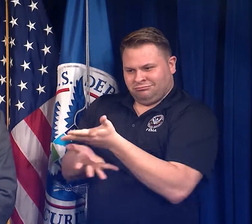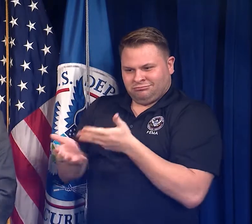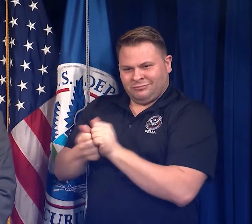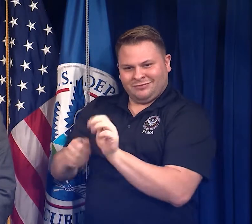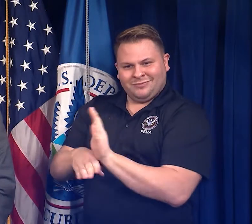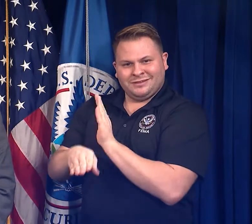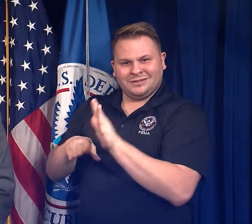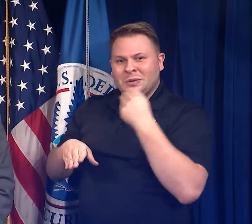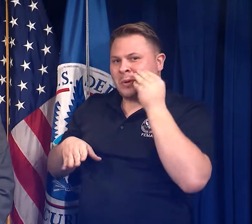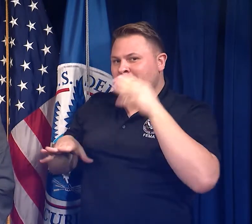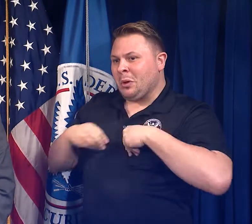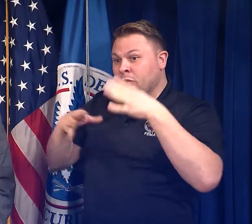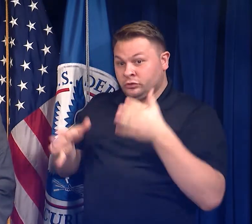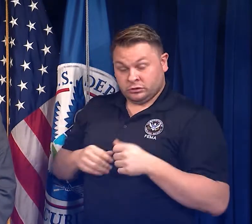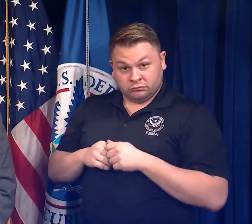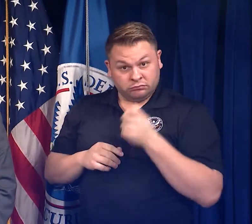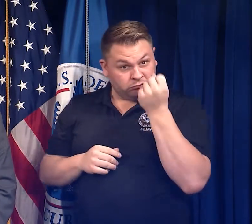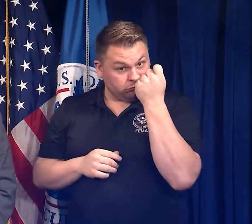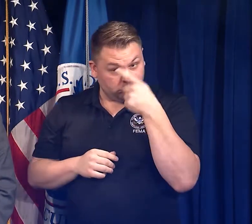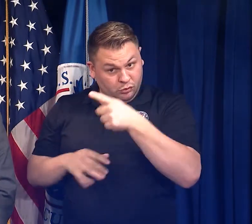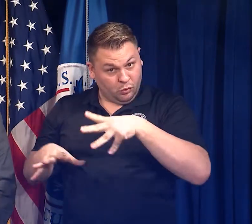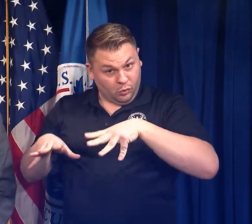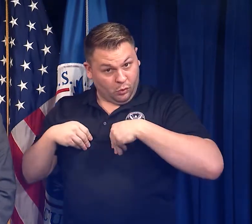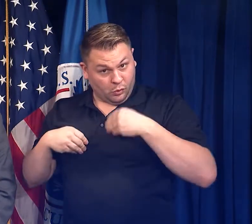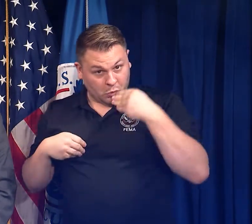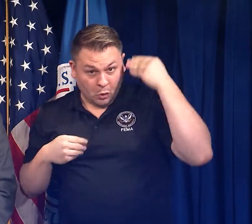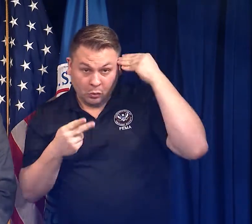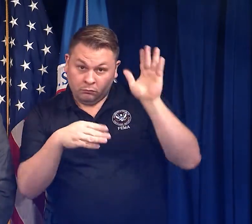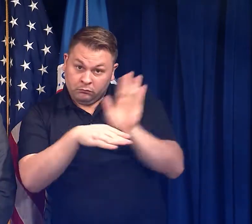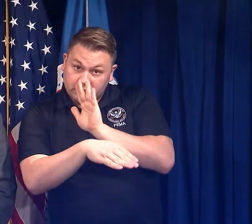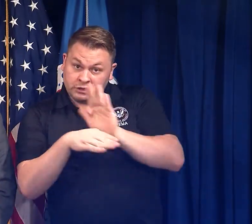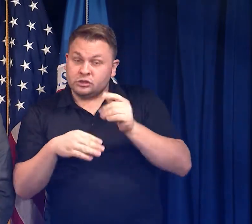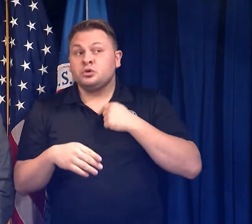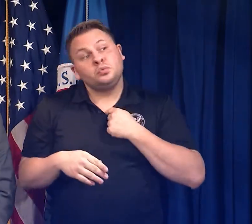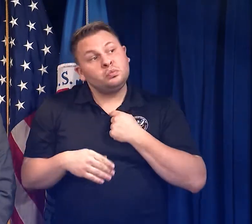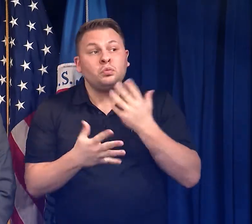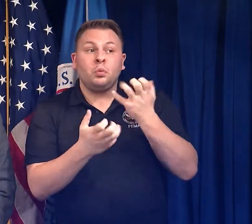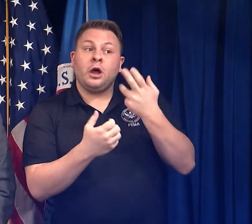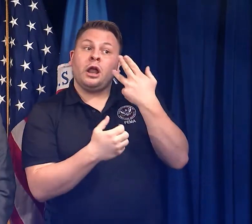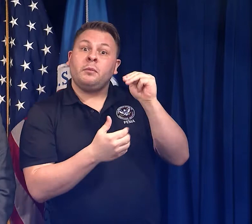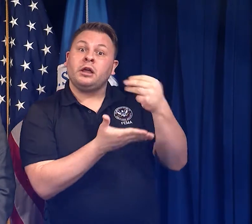If you are an individual business or home owner who is interested in mitigation assistance